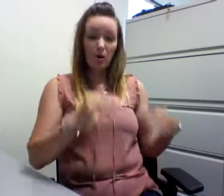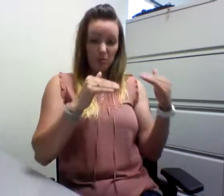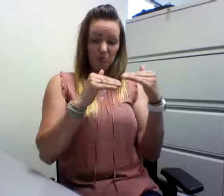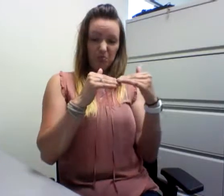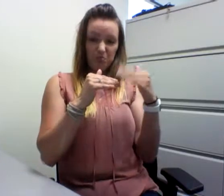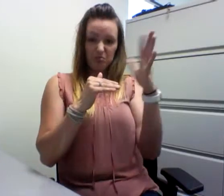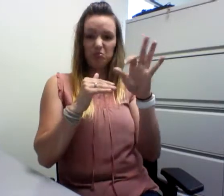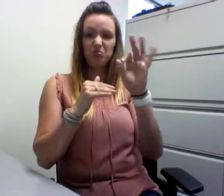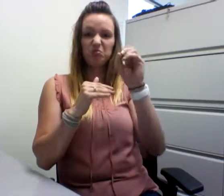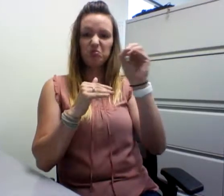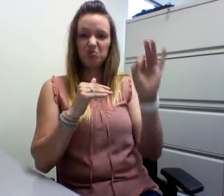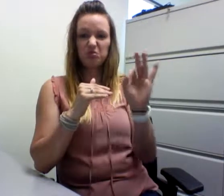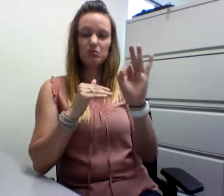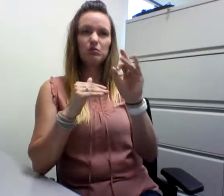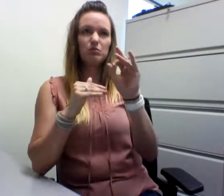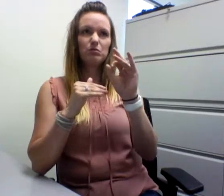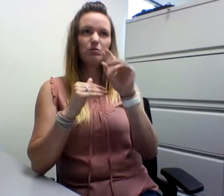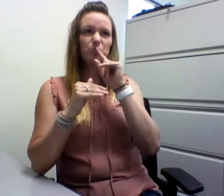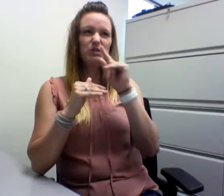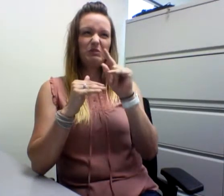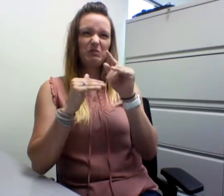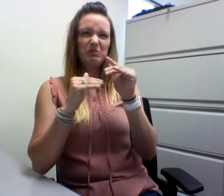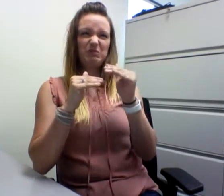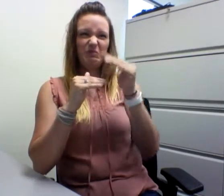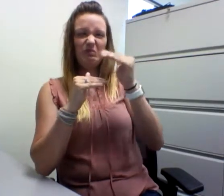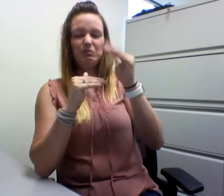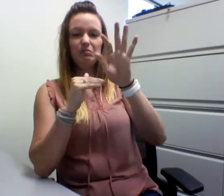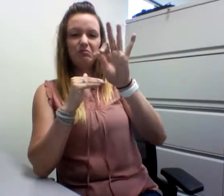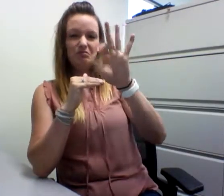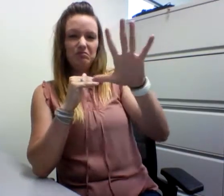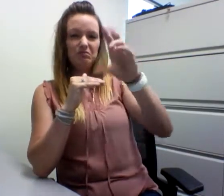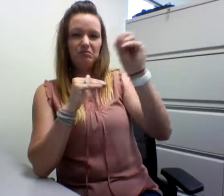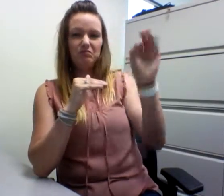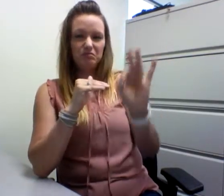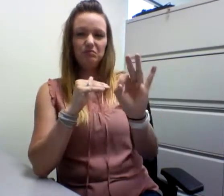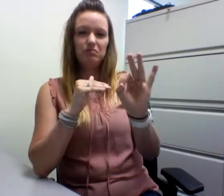Greater than 90 percent actually closer to 95 percent